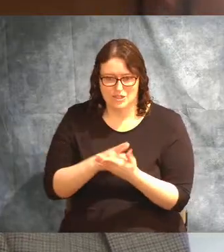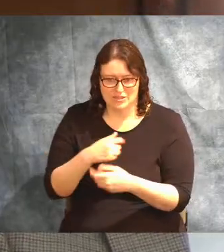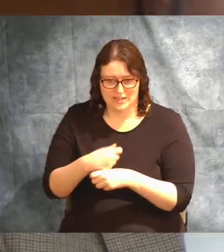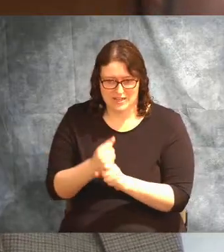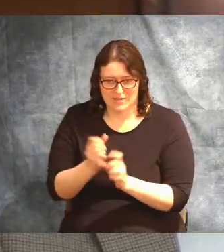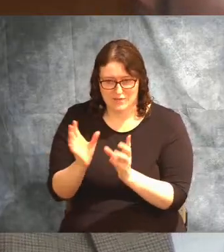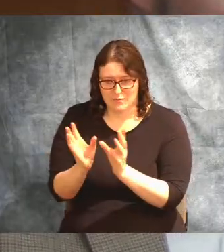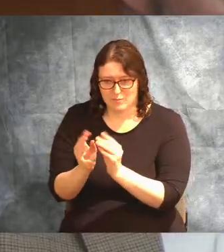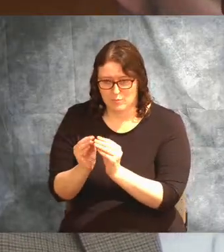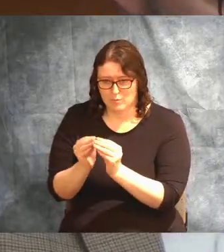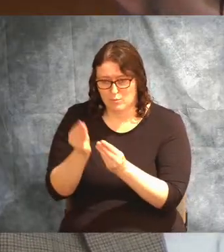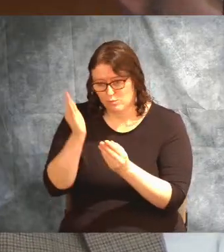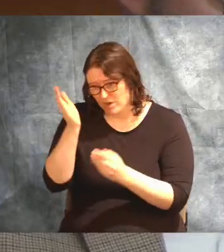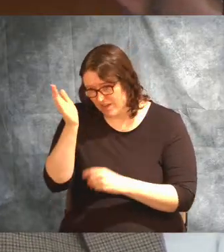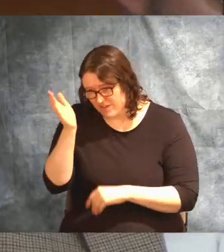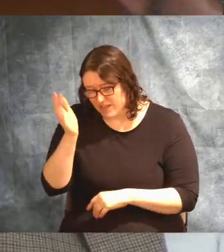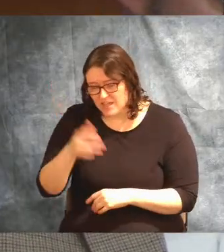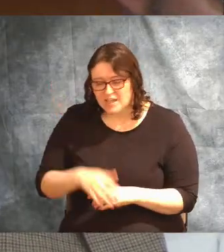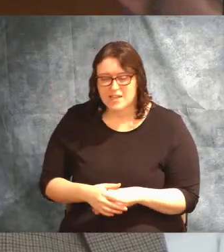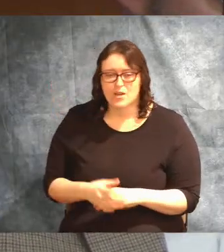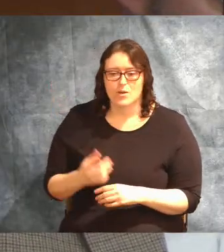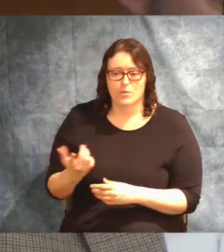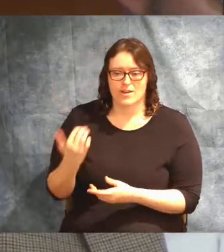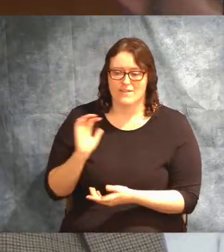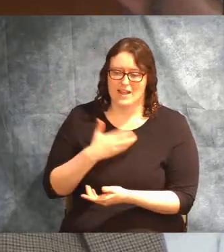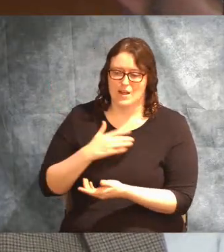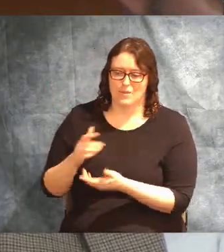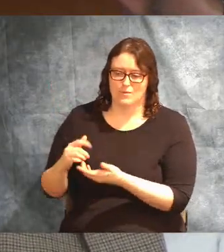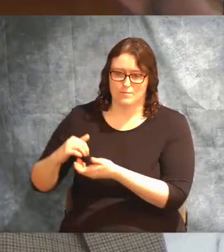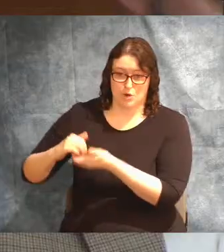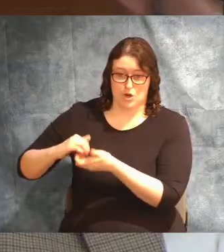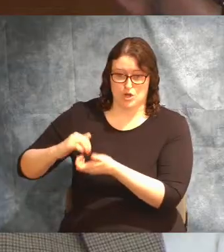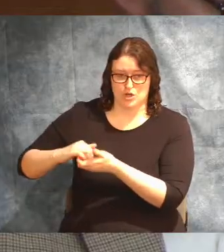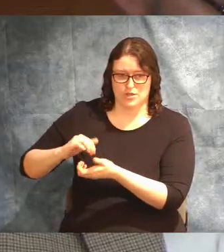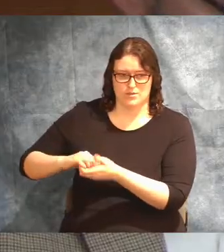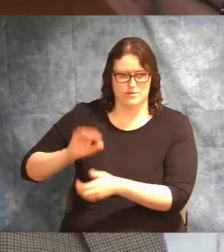and so was glad to listen to what they are doing, the good work, the the number of jobs that have